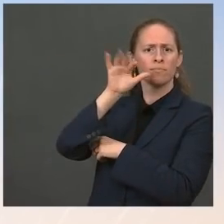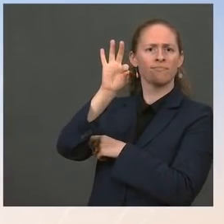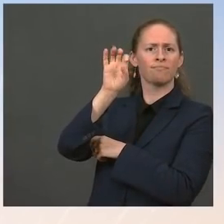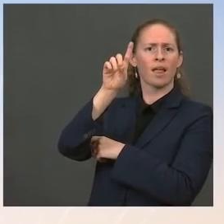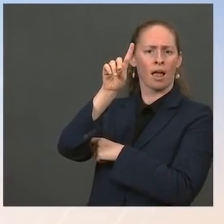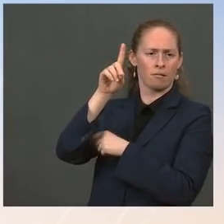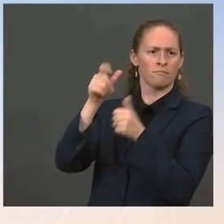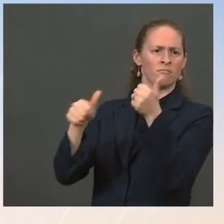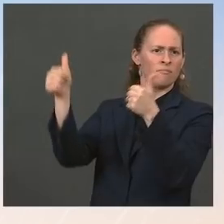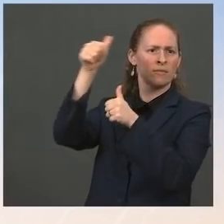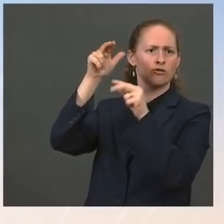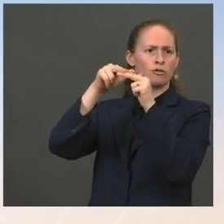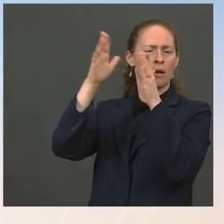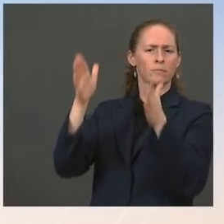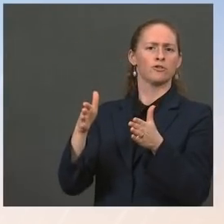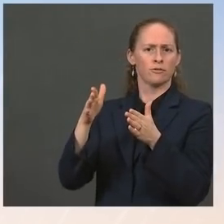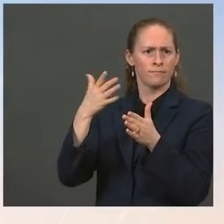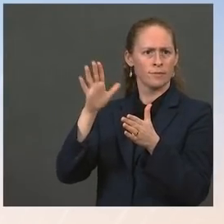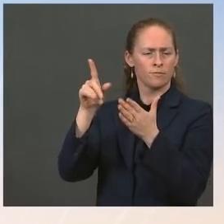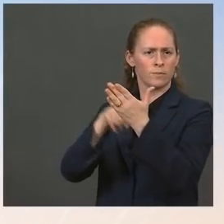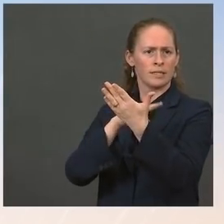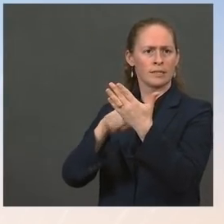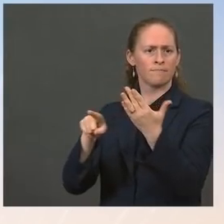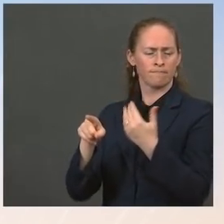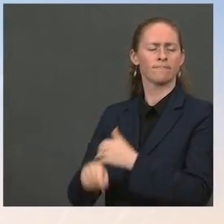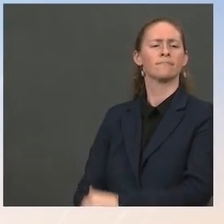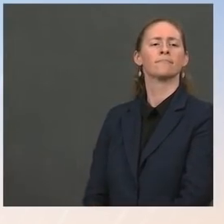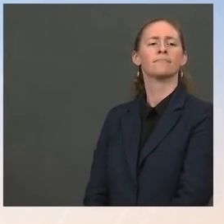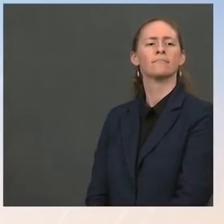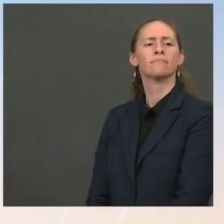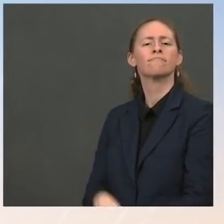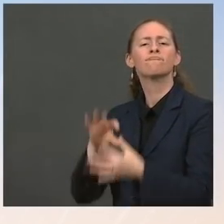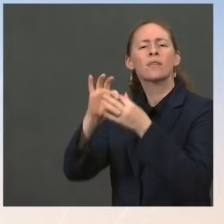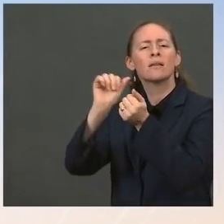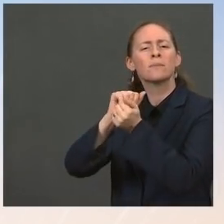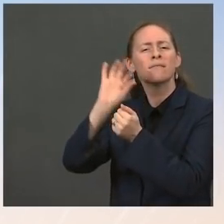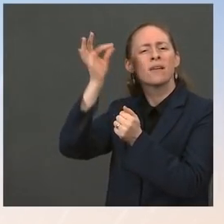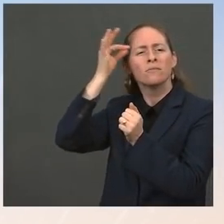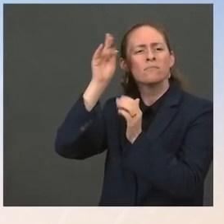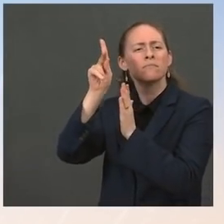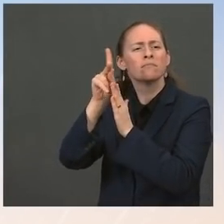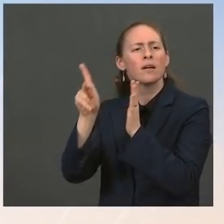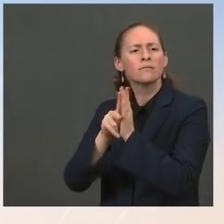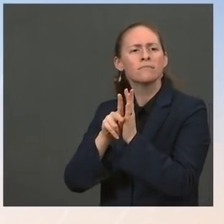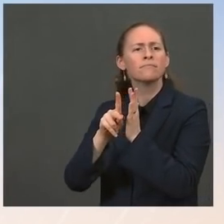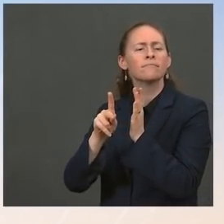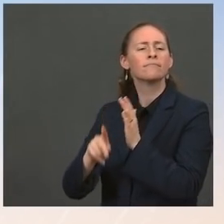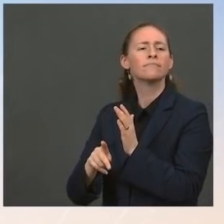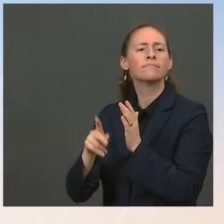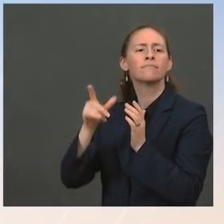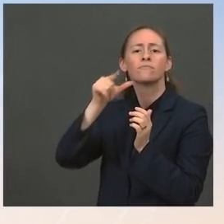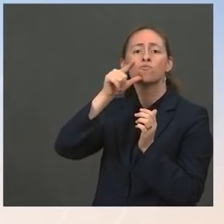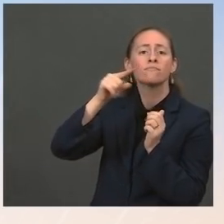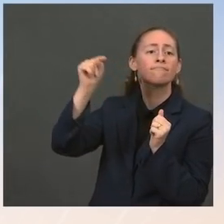Fed policy about investments made by top officials there? Ms. Psaki: Well, we obviously leave the independence